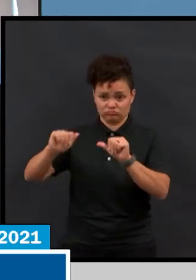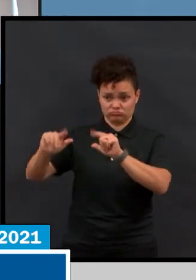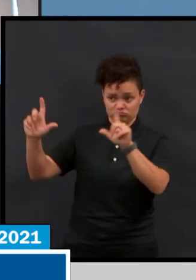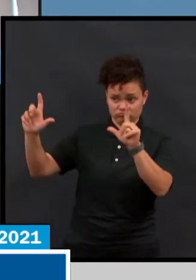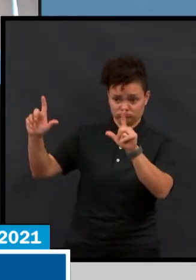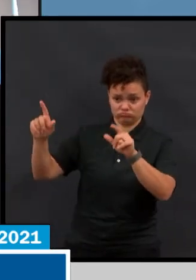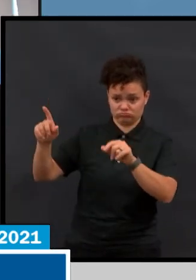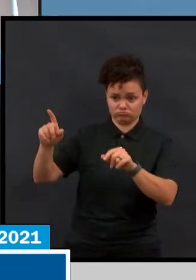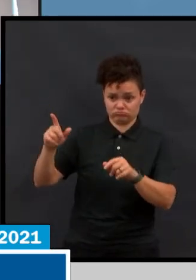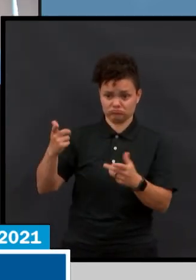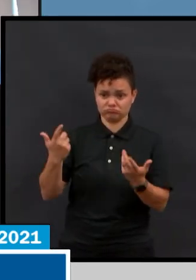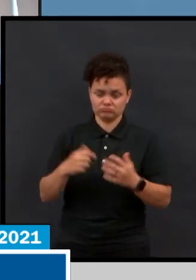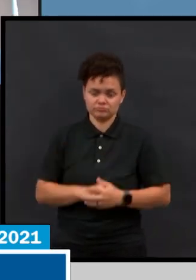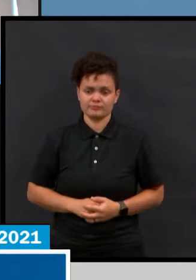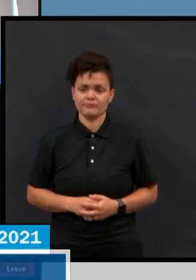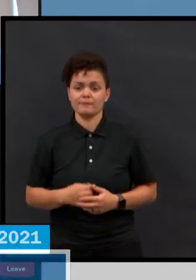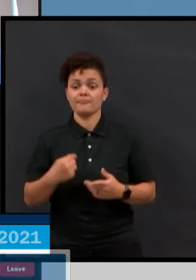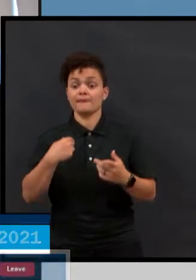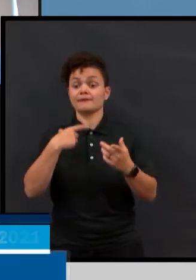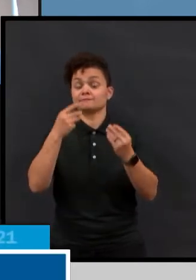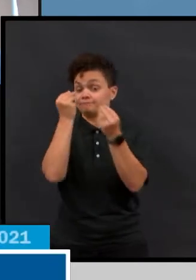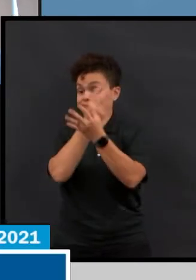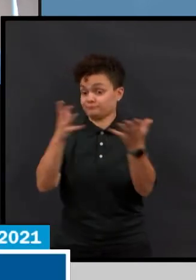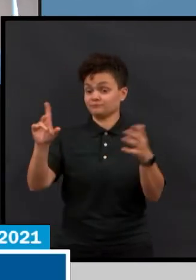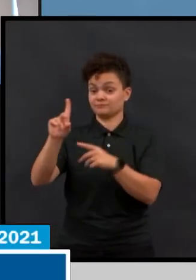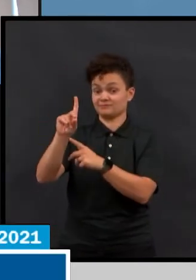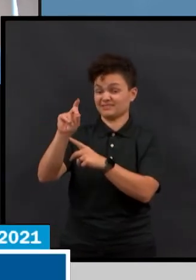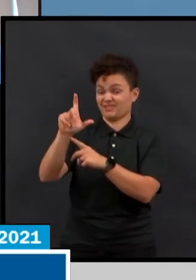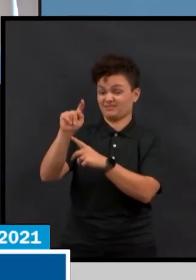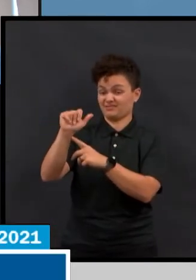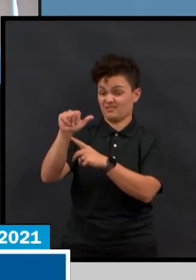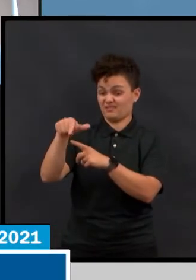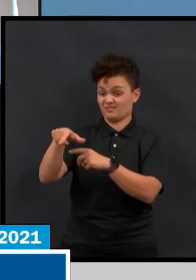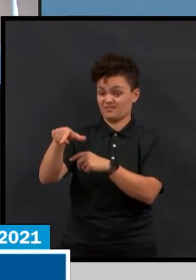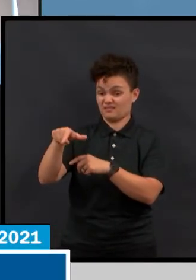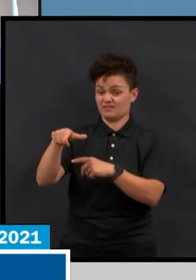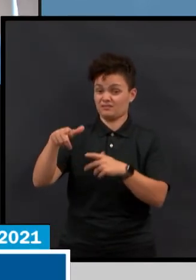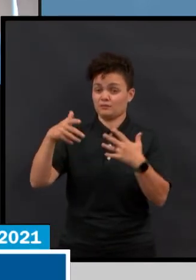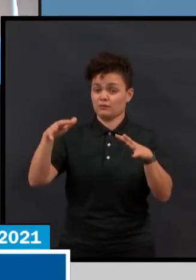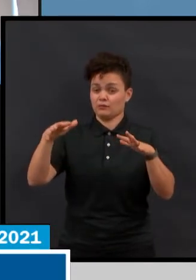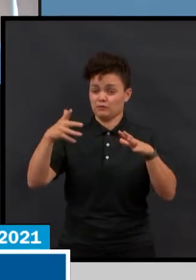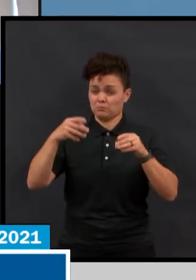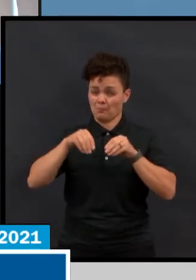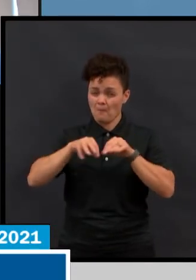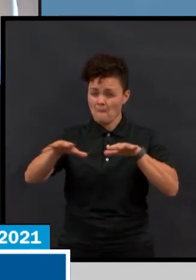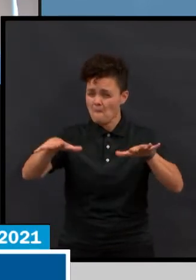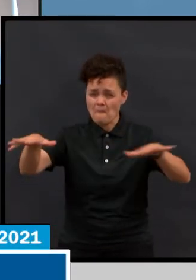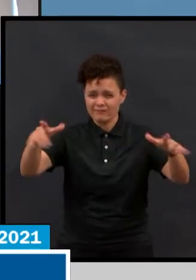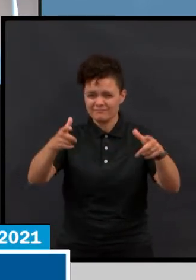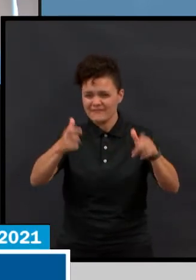delta variant is the most infectious variant we've seen of the original strain of covet 19 since we